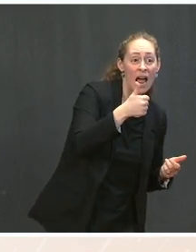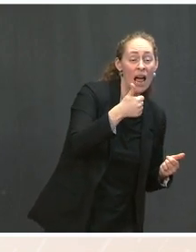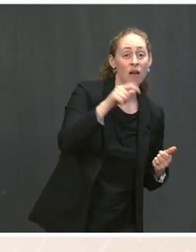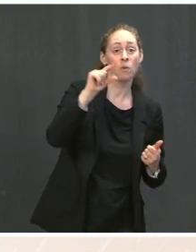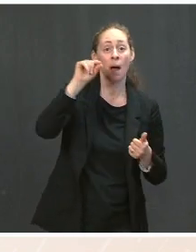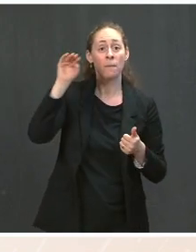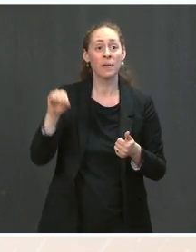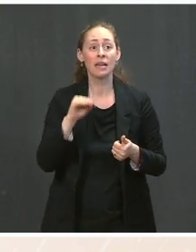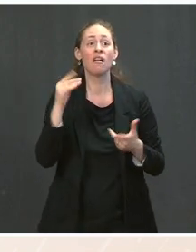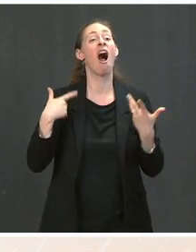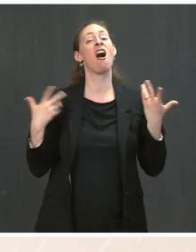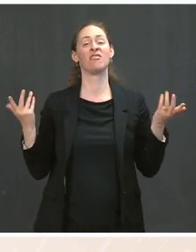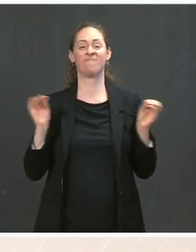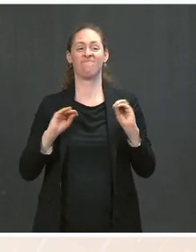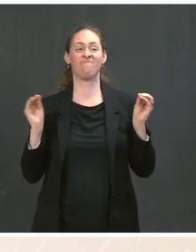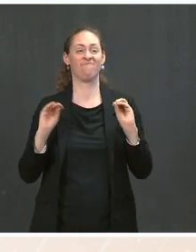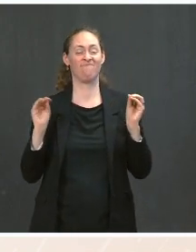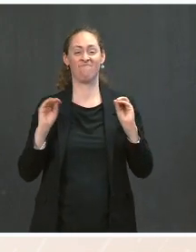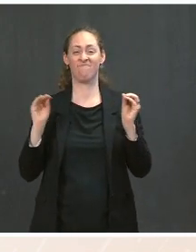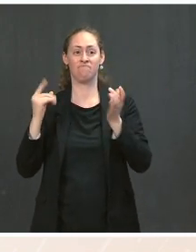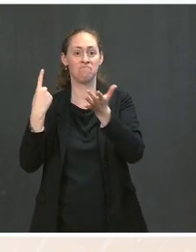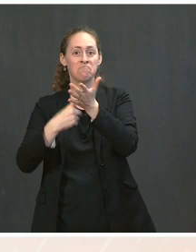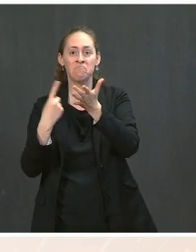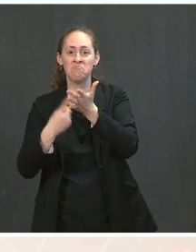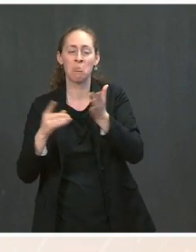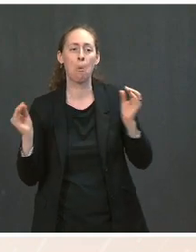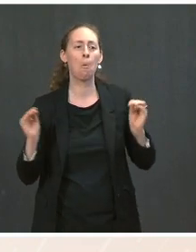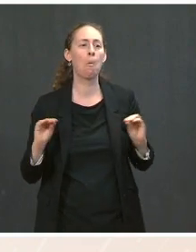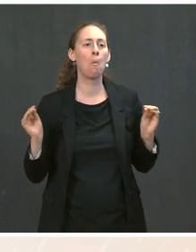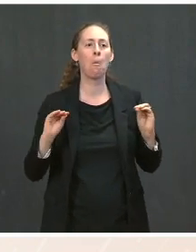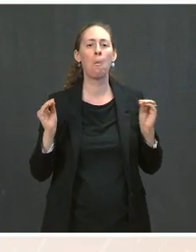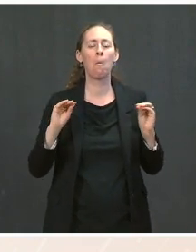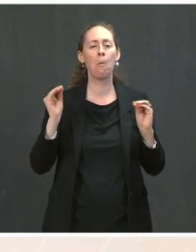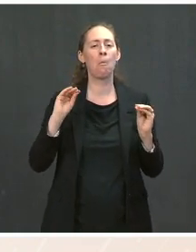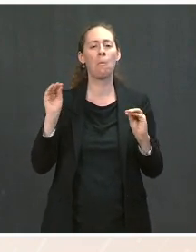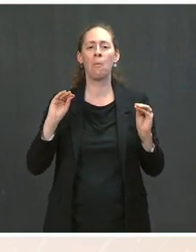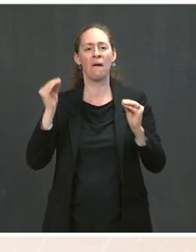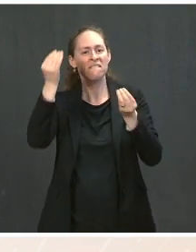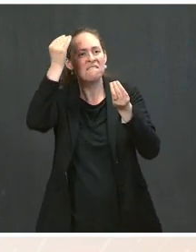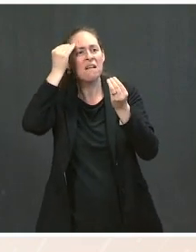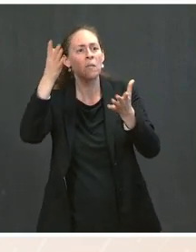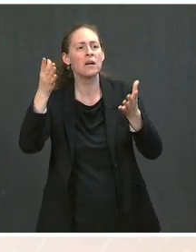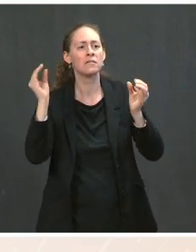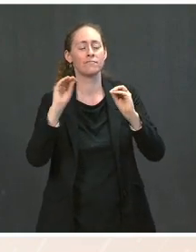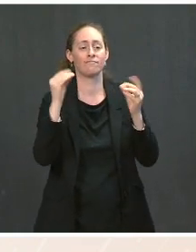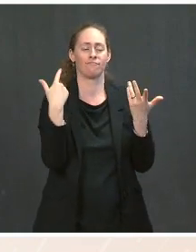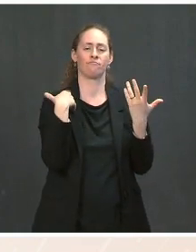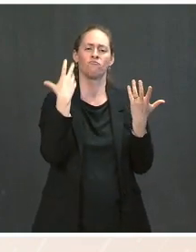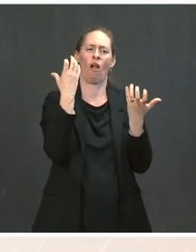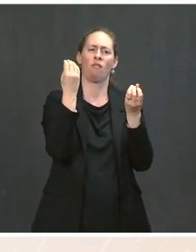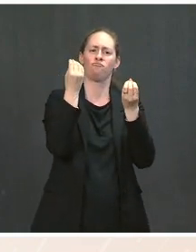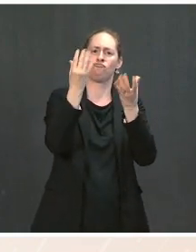I mean, that there's no playbook for this. Right? So what I'm conveying to you is that when we say we will have "enough" -- 80 percent --